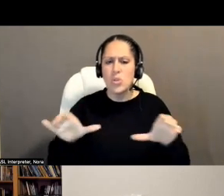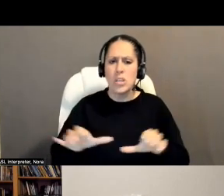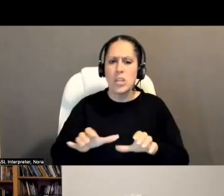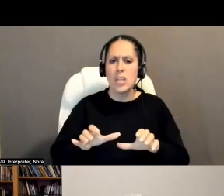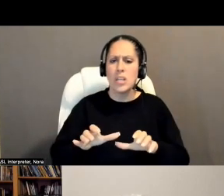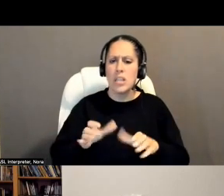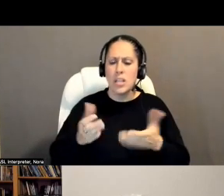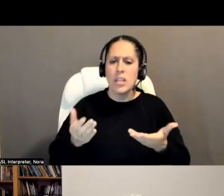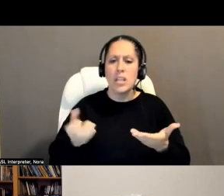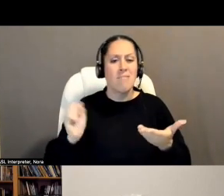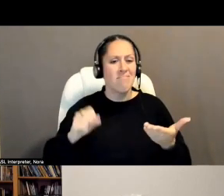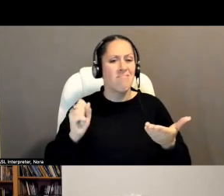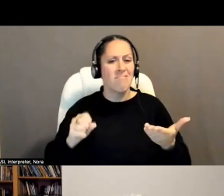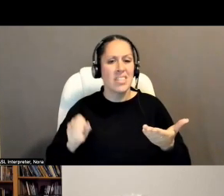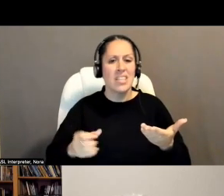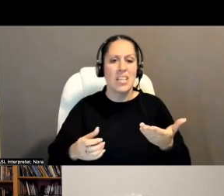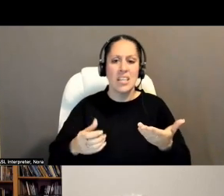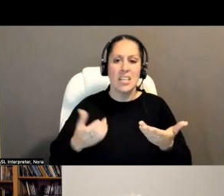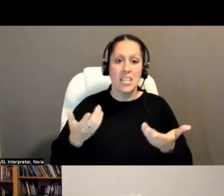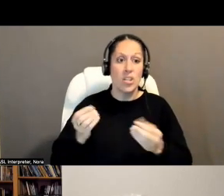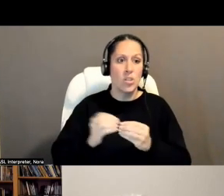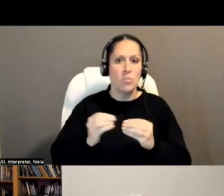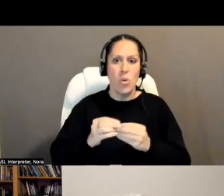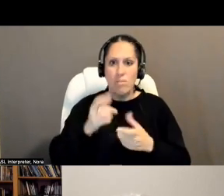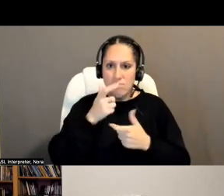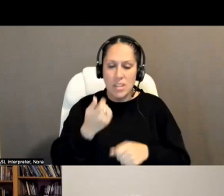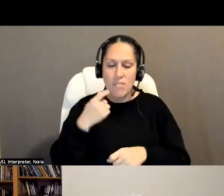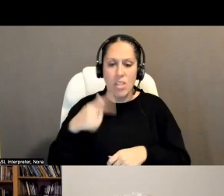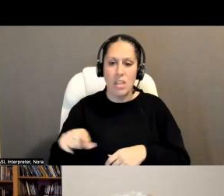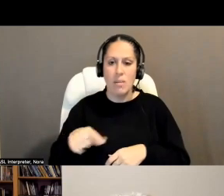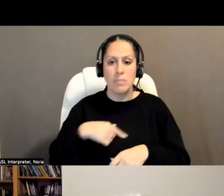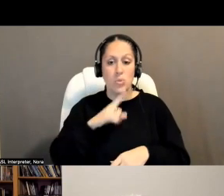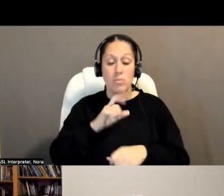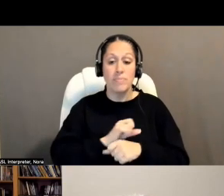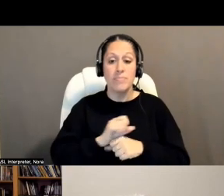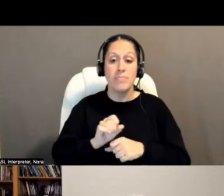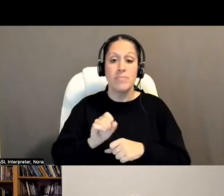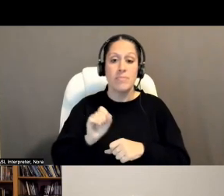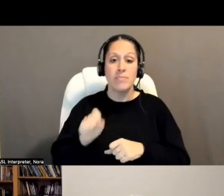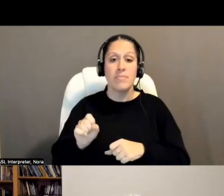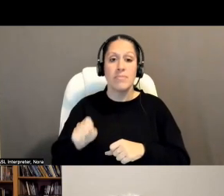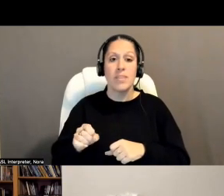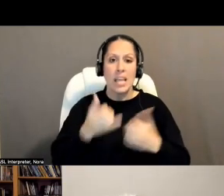Yeah I'm sure it was. Now I want to play the Duchess!